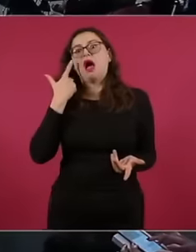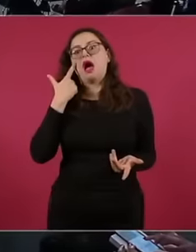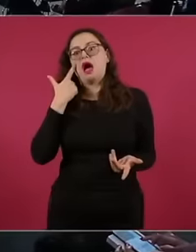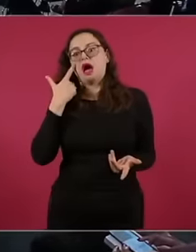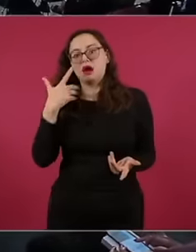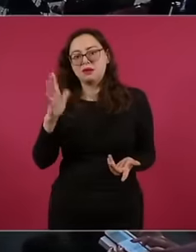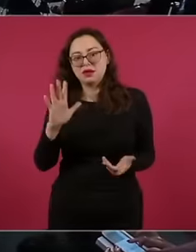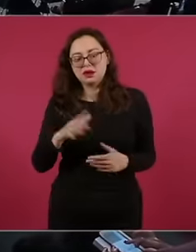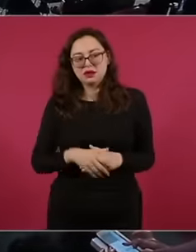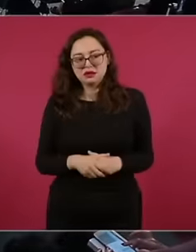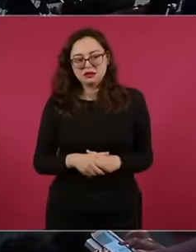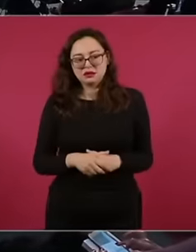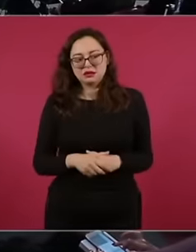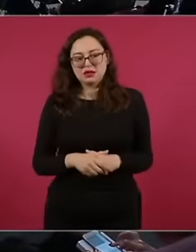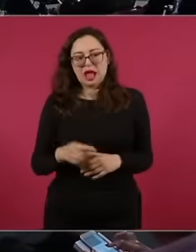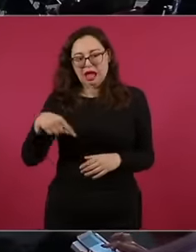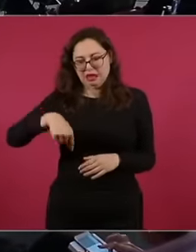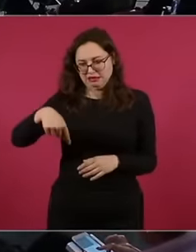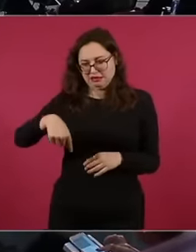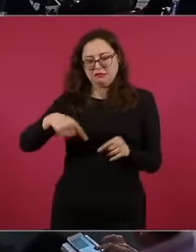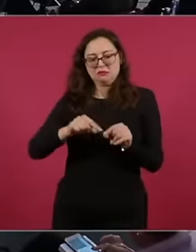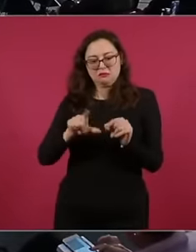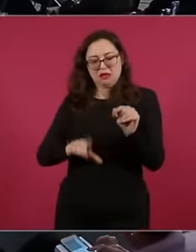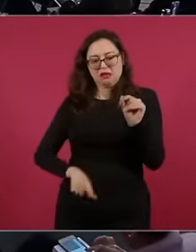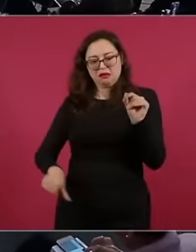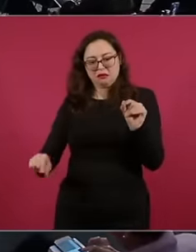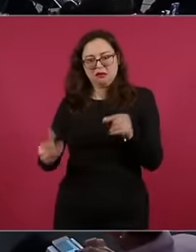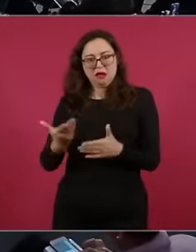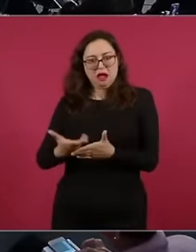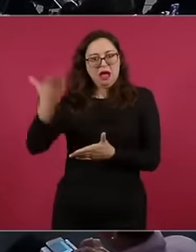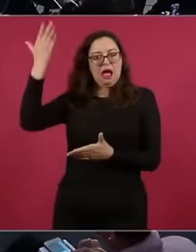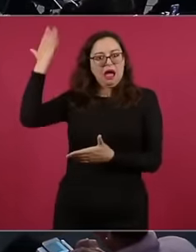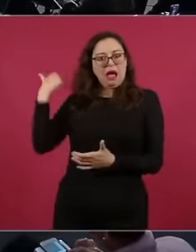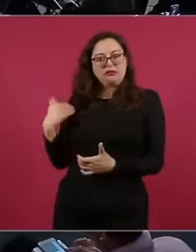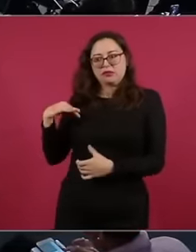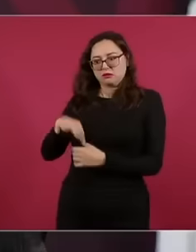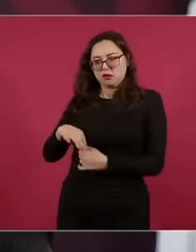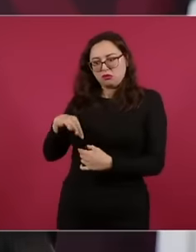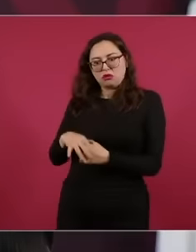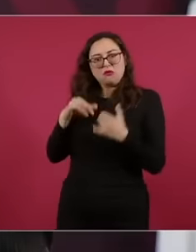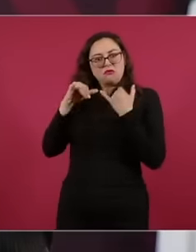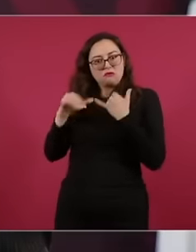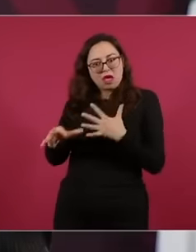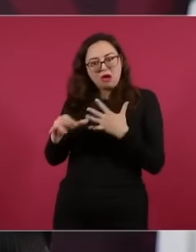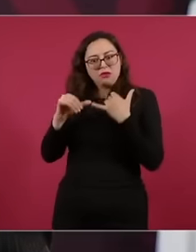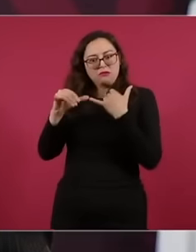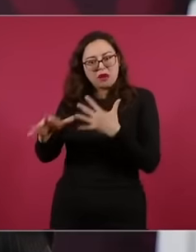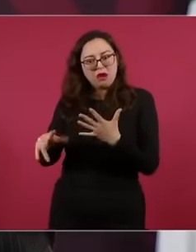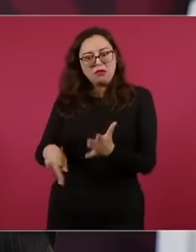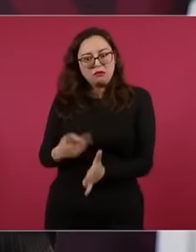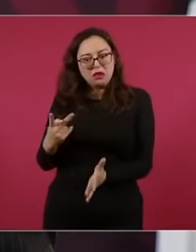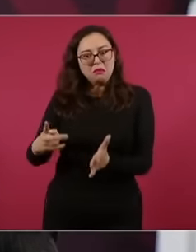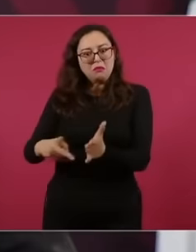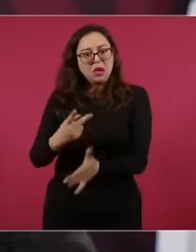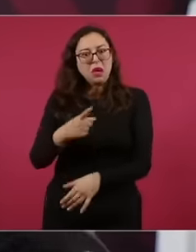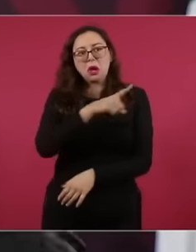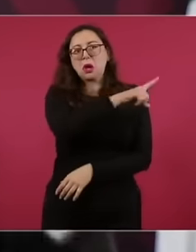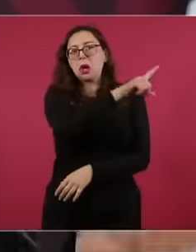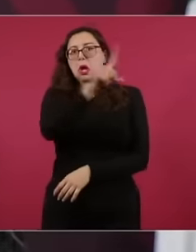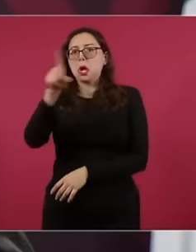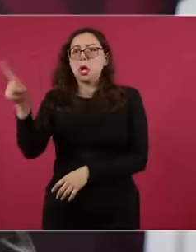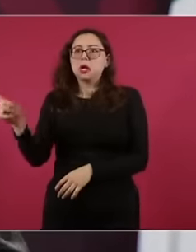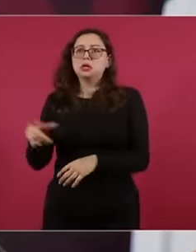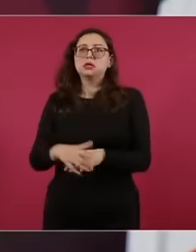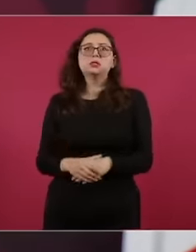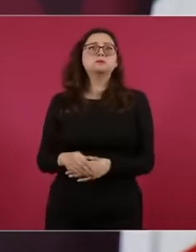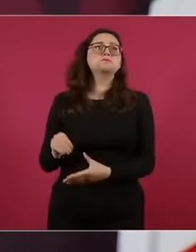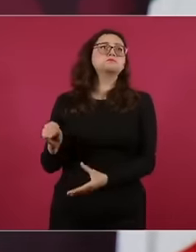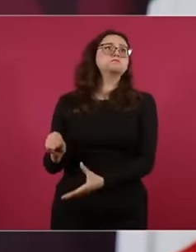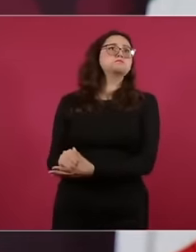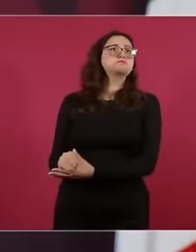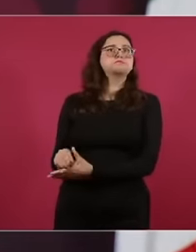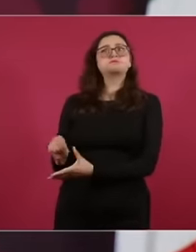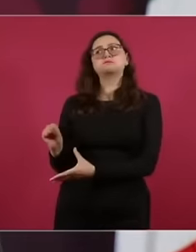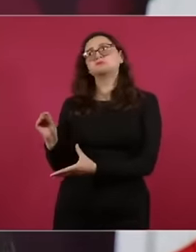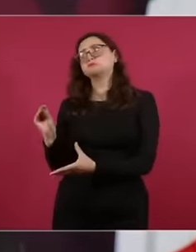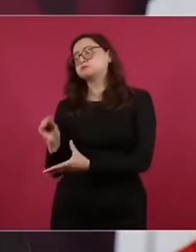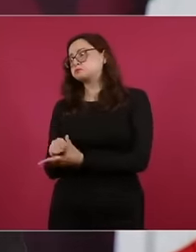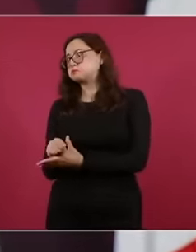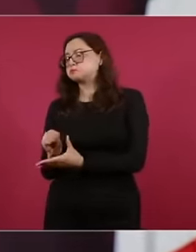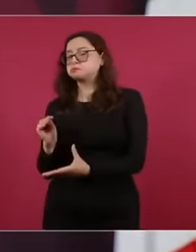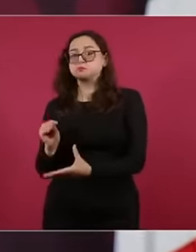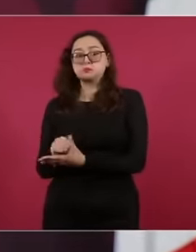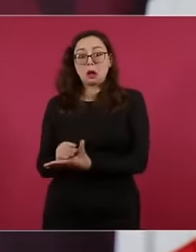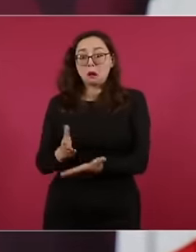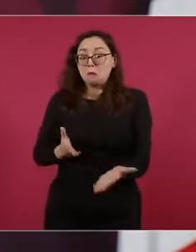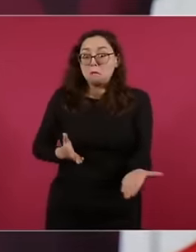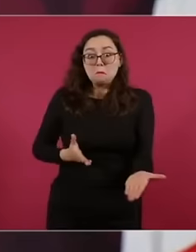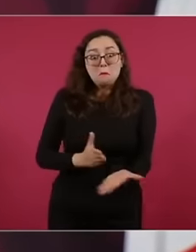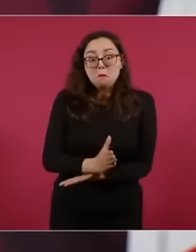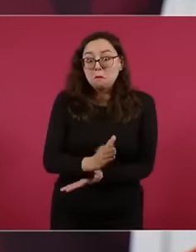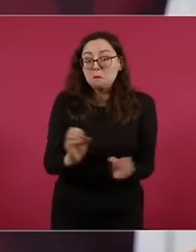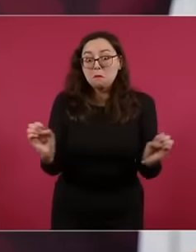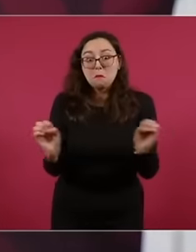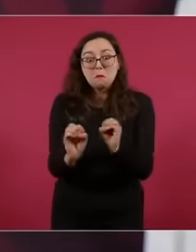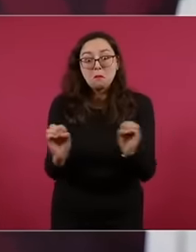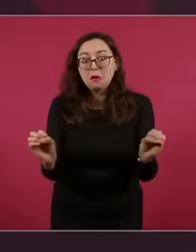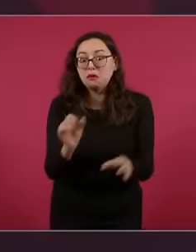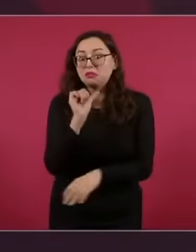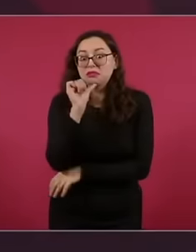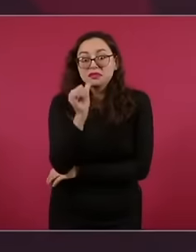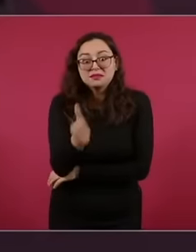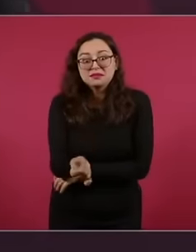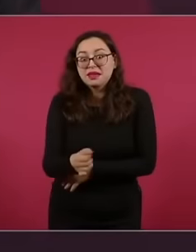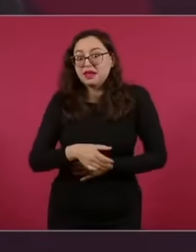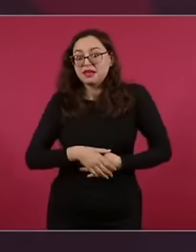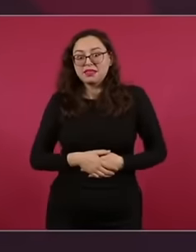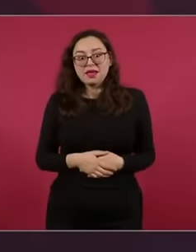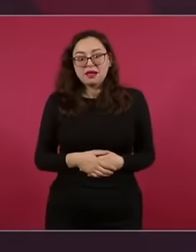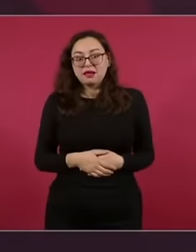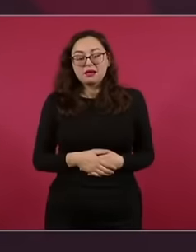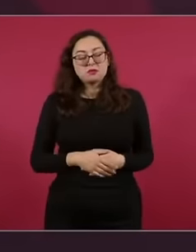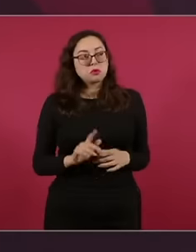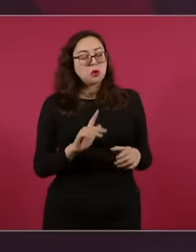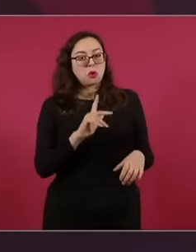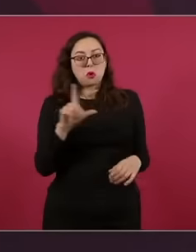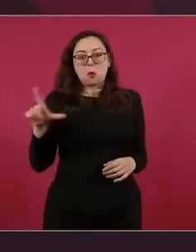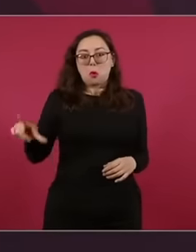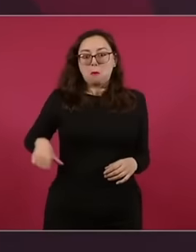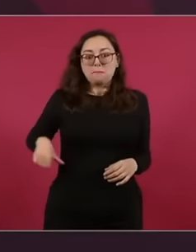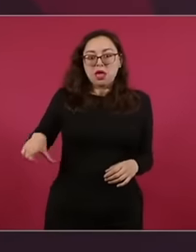elections, no one was talking about us, neither the UN nor the OAS nor the European Union, no government,